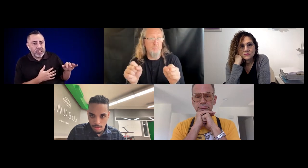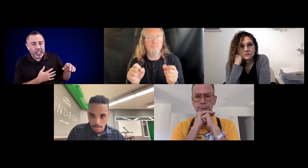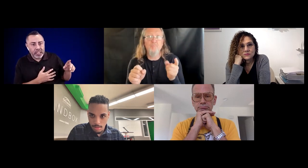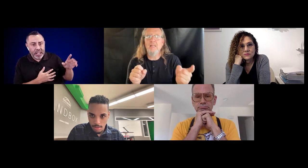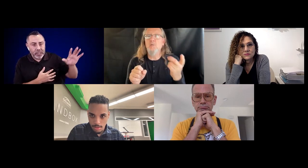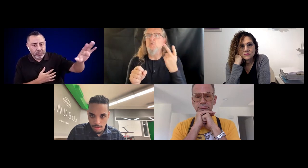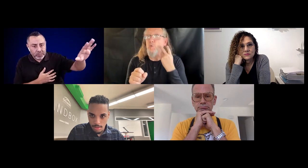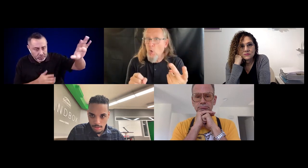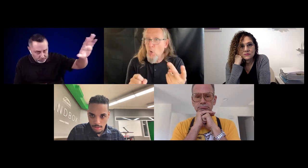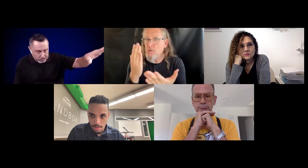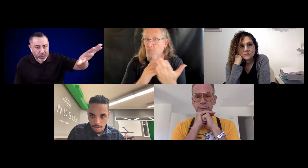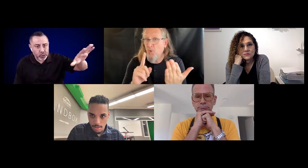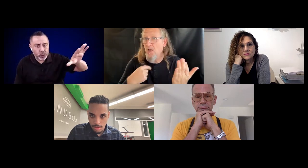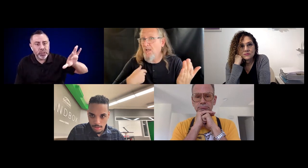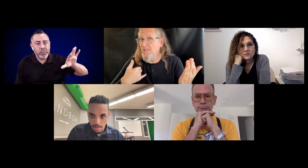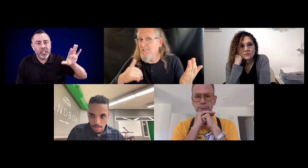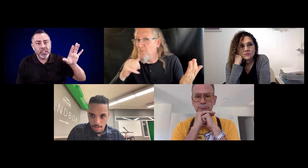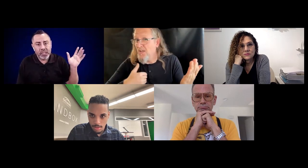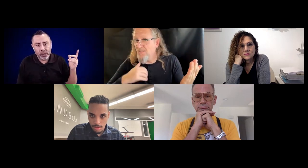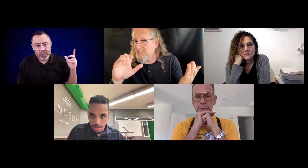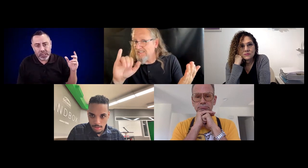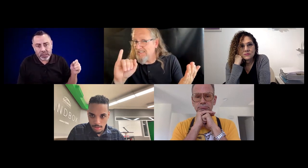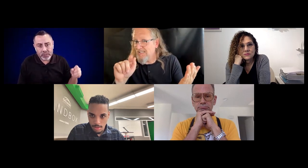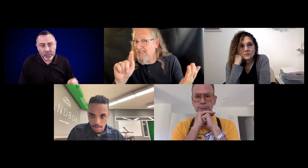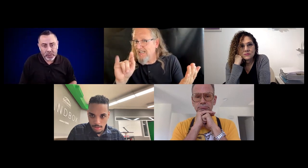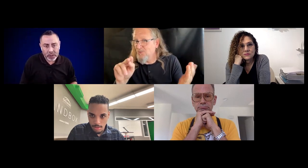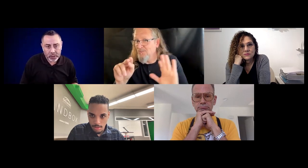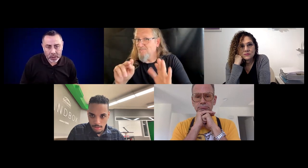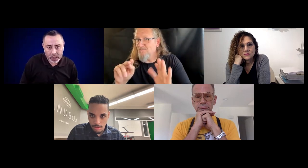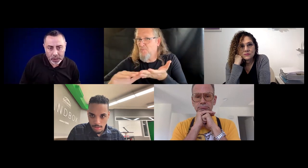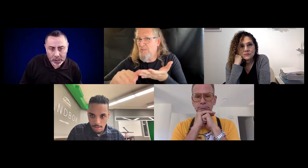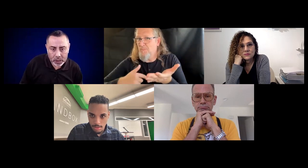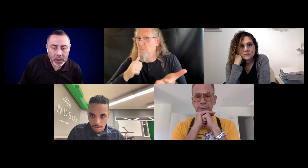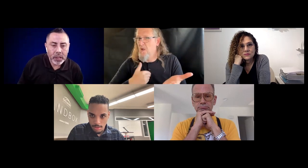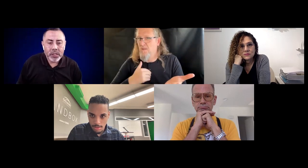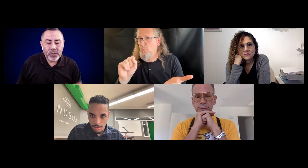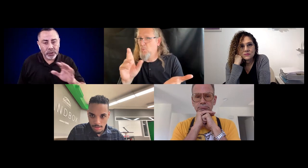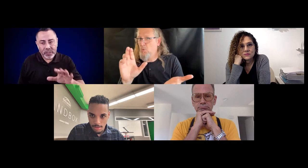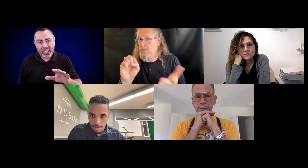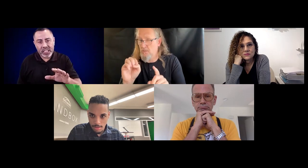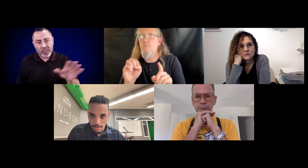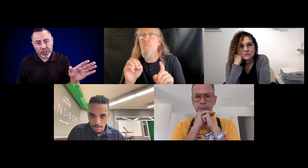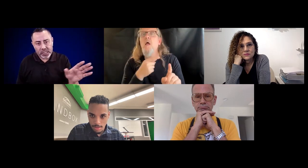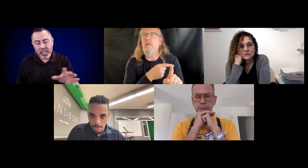At a Public school with the PhD in linguistics I don't have a citation for this I apologize.